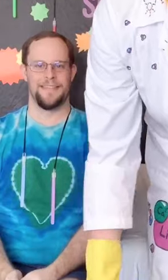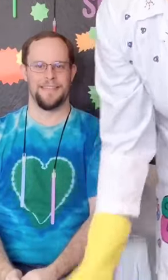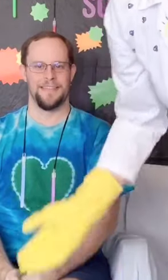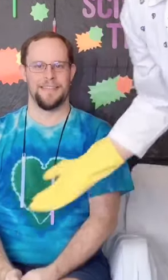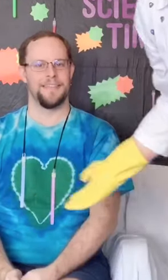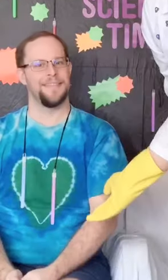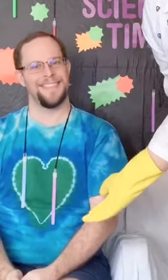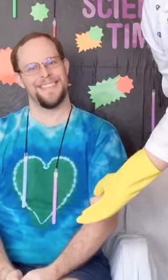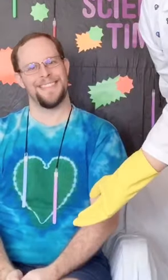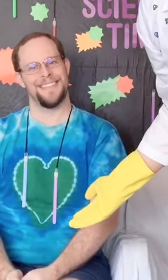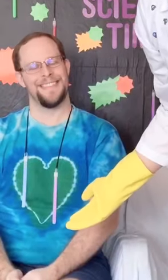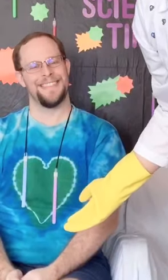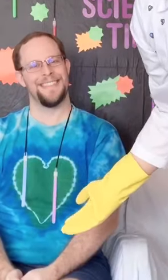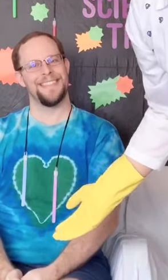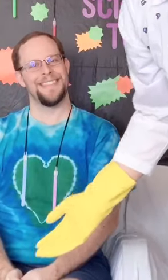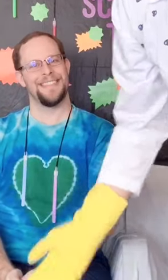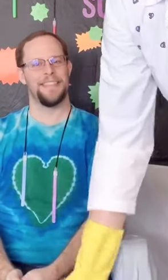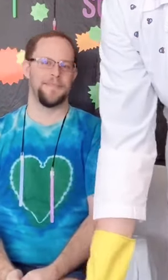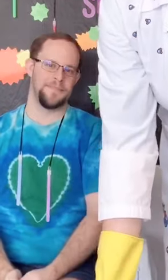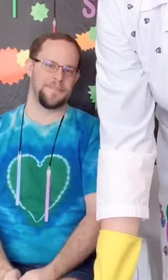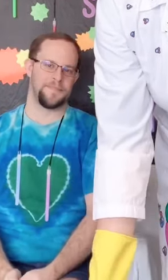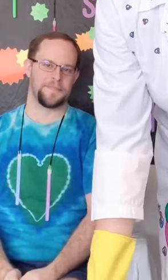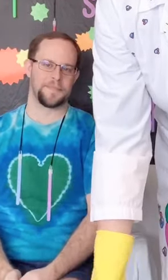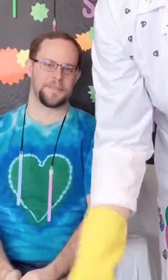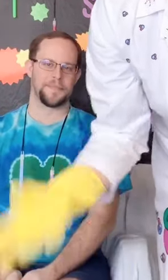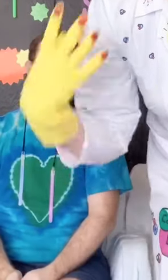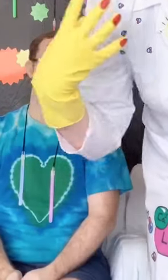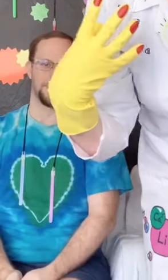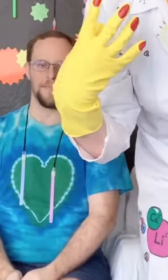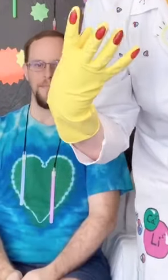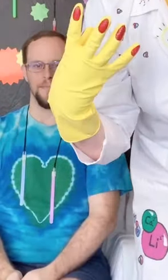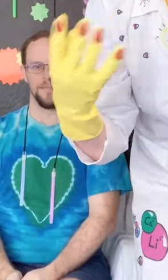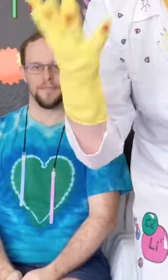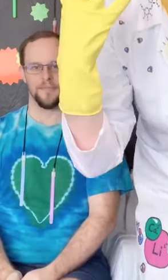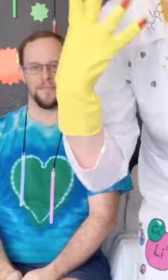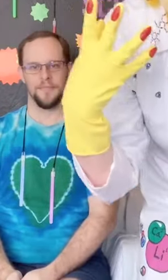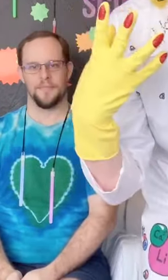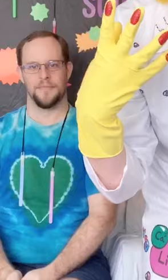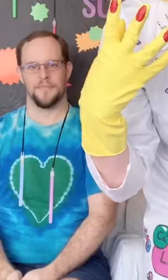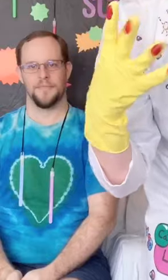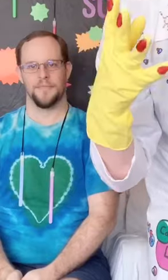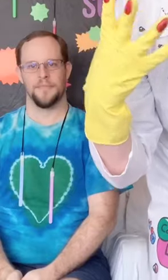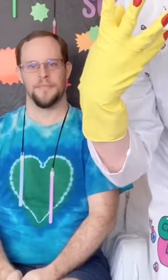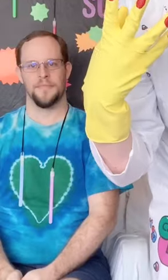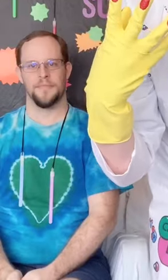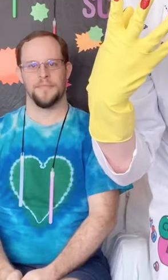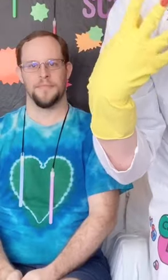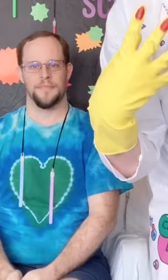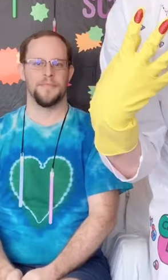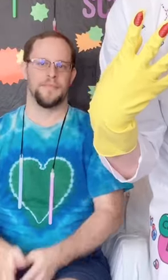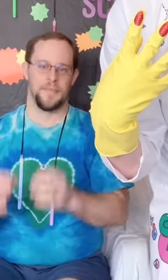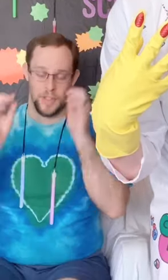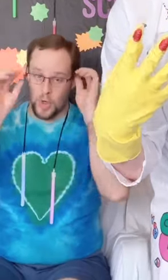This is Mr. Aaron. Thank you for showing. Yes, I am yellow. I am stunning. I am absolutely gorgeous.